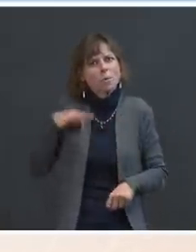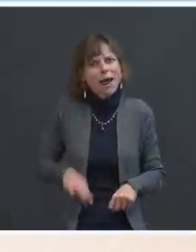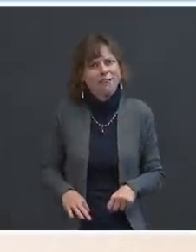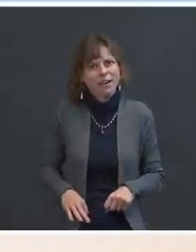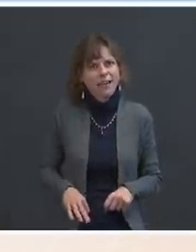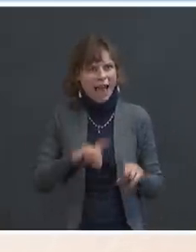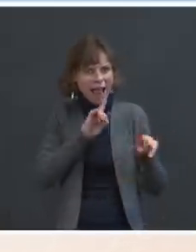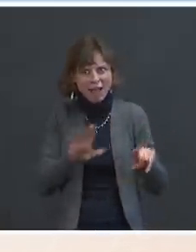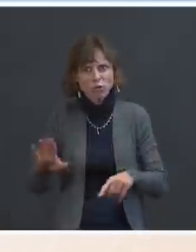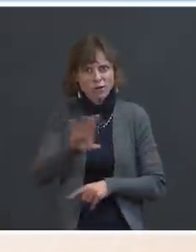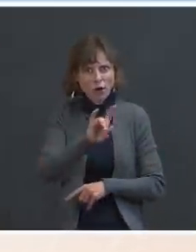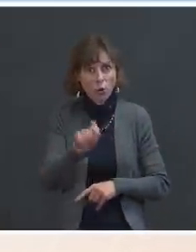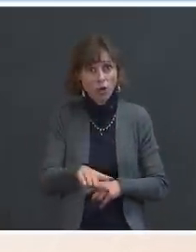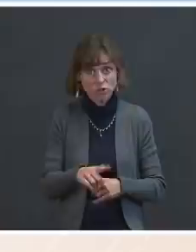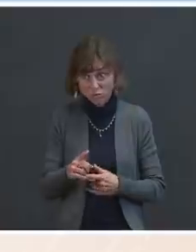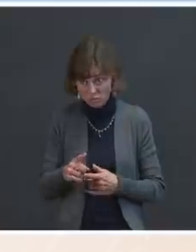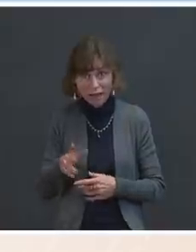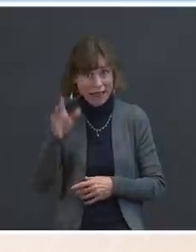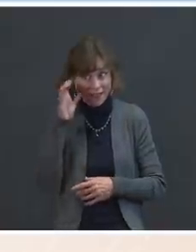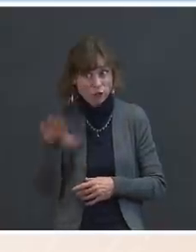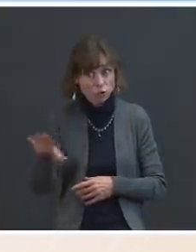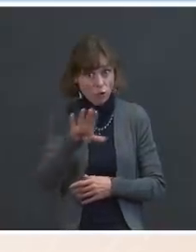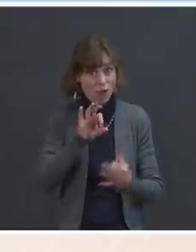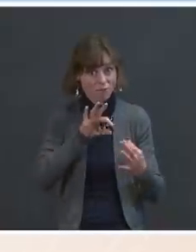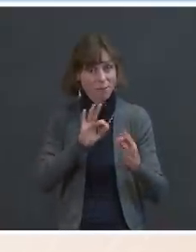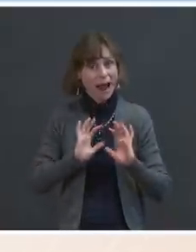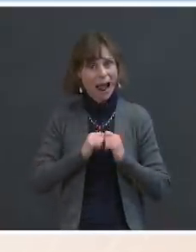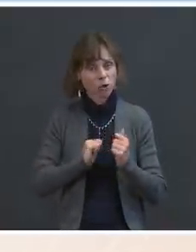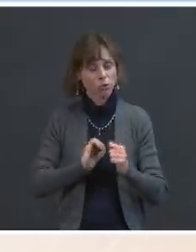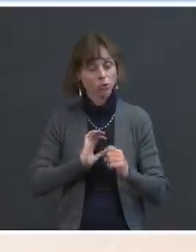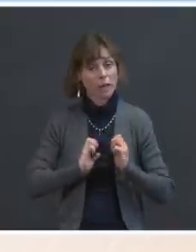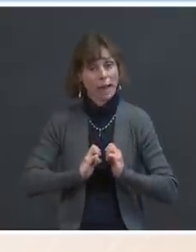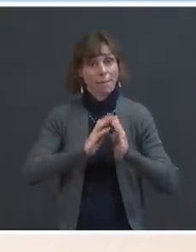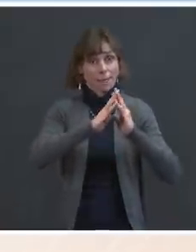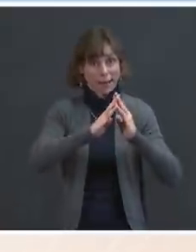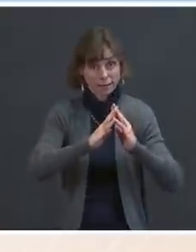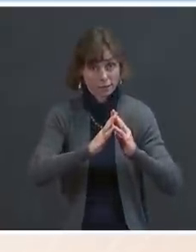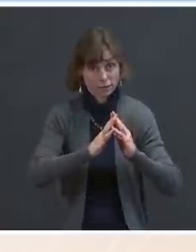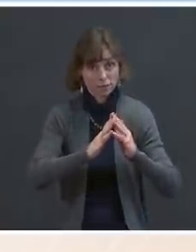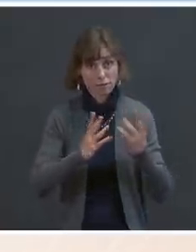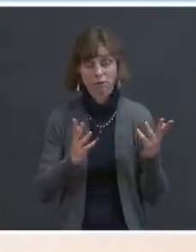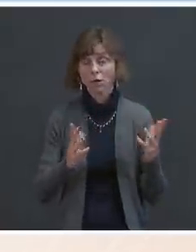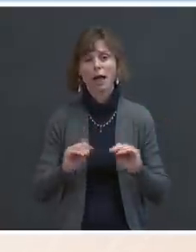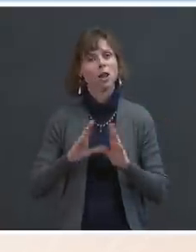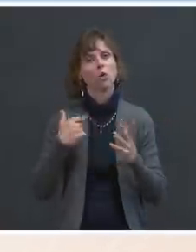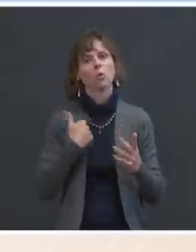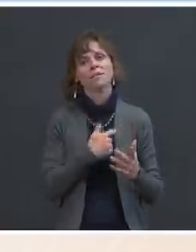even taking their feedback on implementation and how to make it clear. And we've talked a little bit about in here -- people have questions, like: